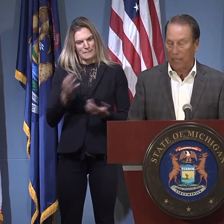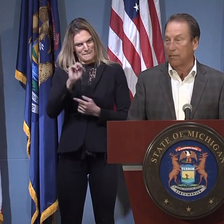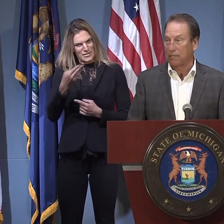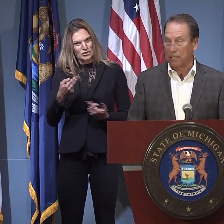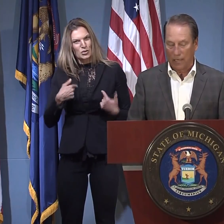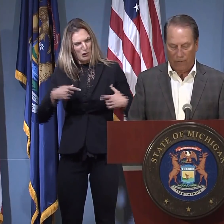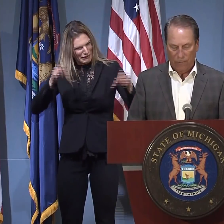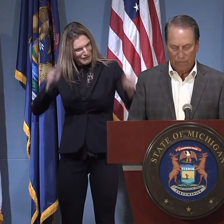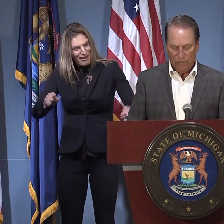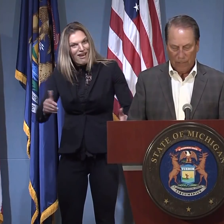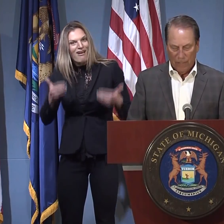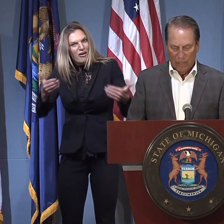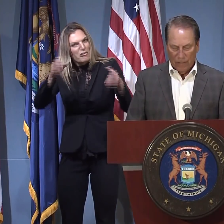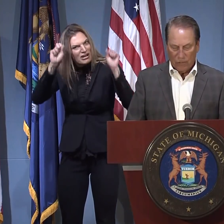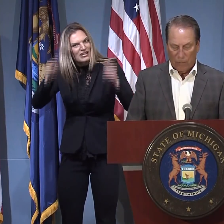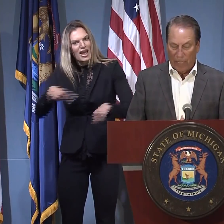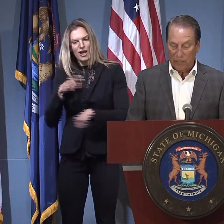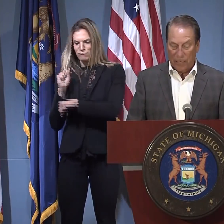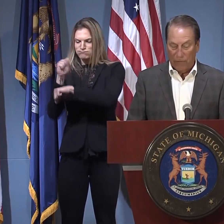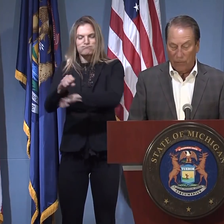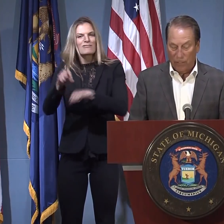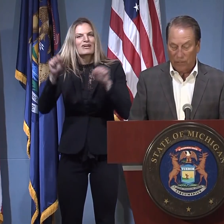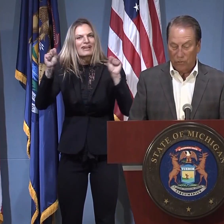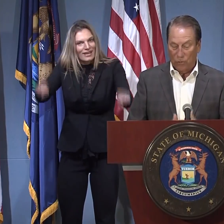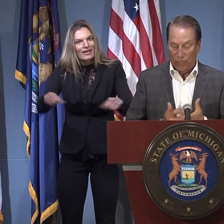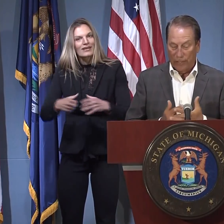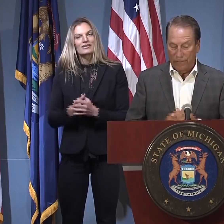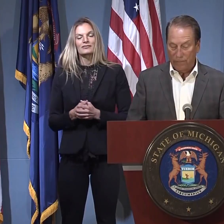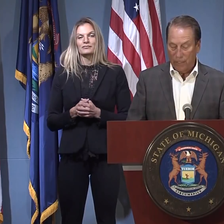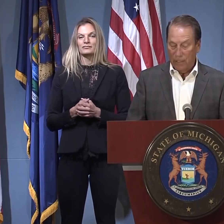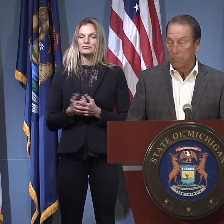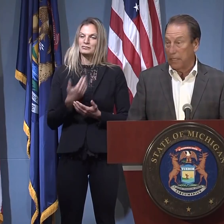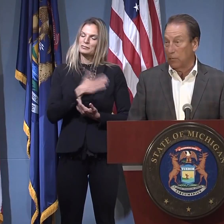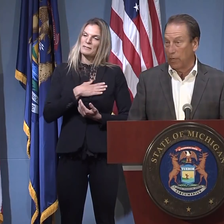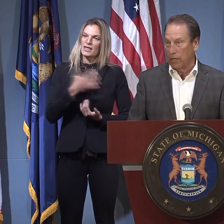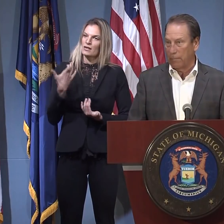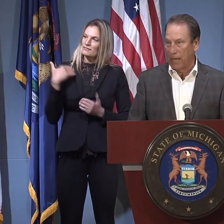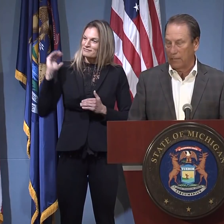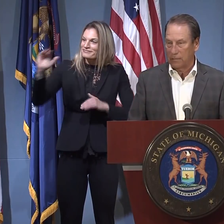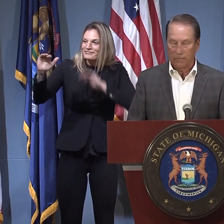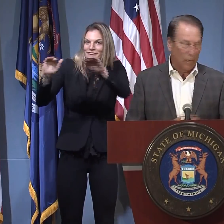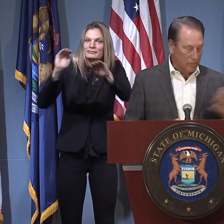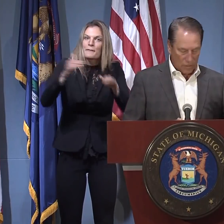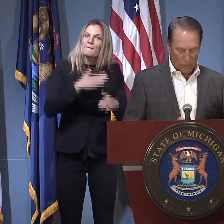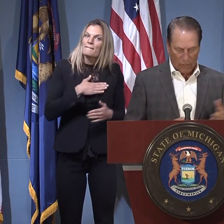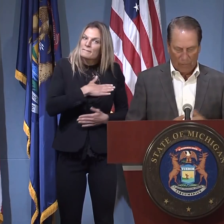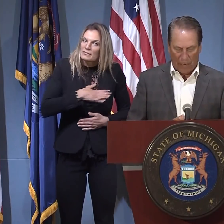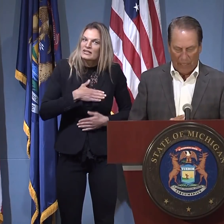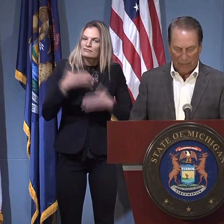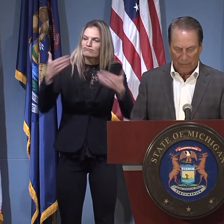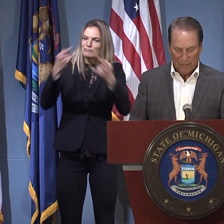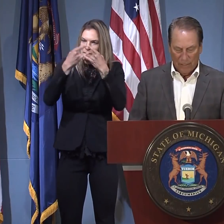SOME THINGS LATELY AND THERE IS NO TASKS THAT WE CANNOT HANDLE WHEN WE TACKLE IT TOGETHER.